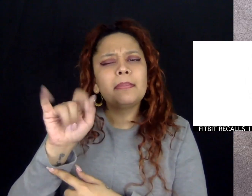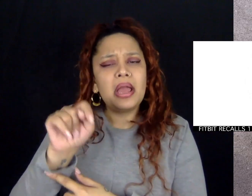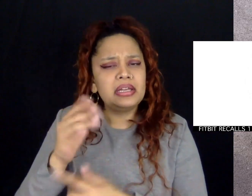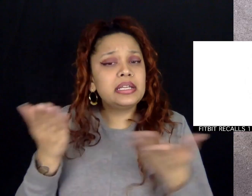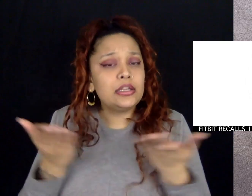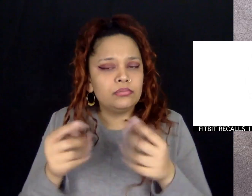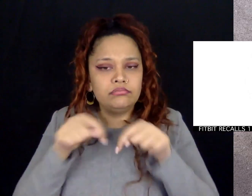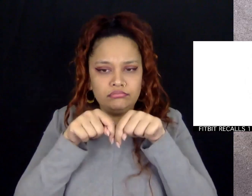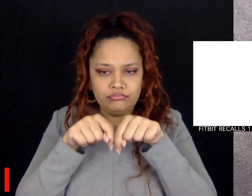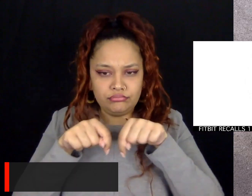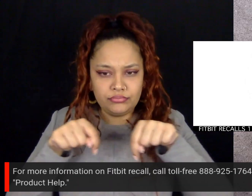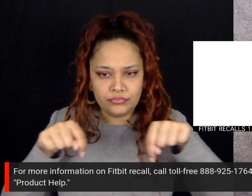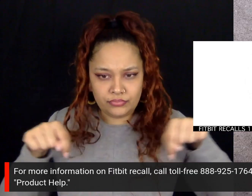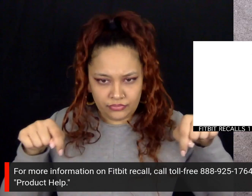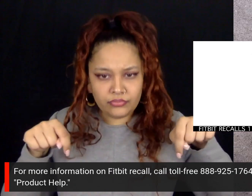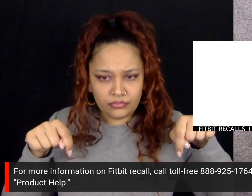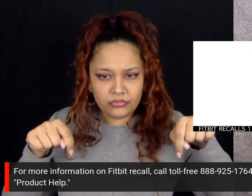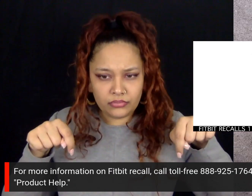customers can contact Fitbit here